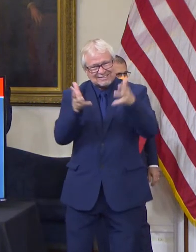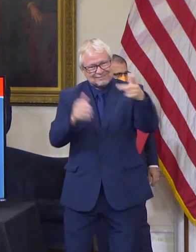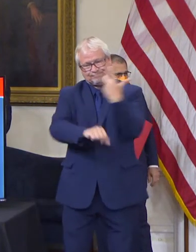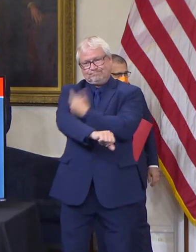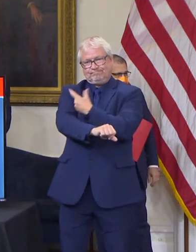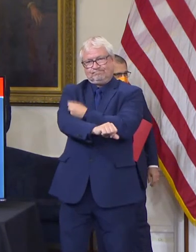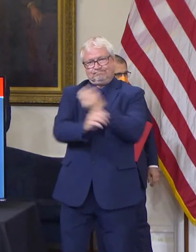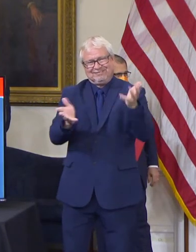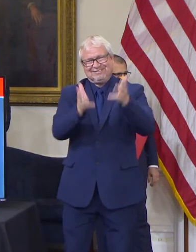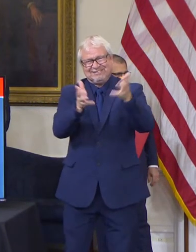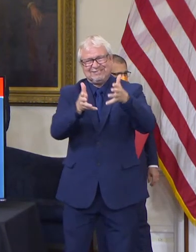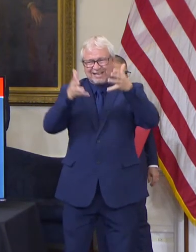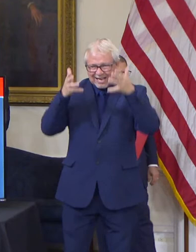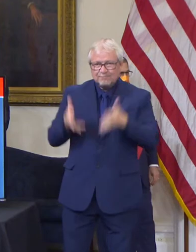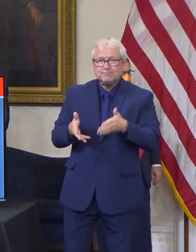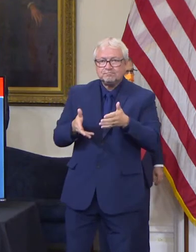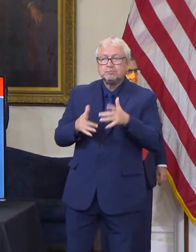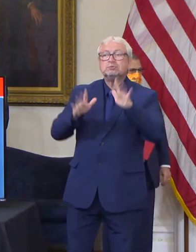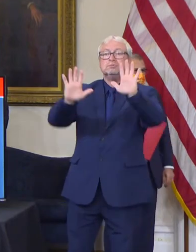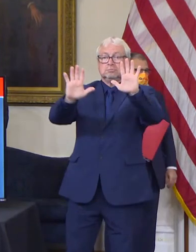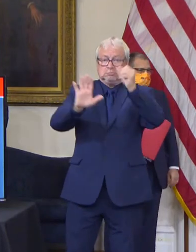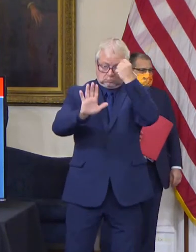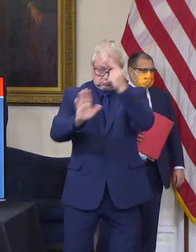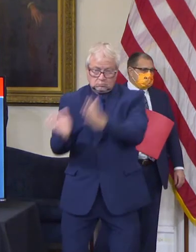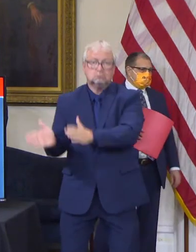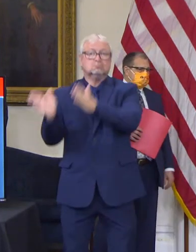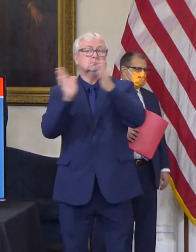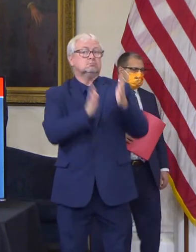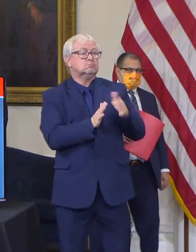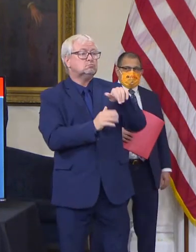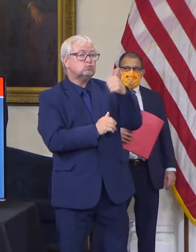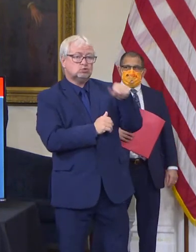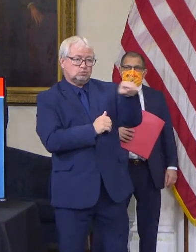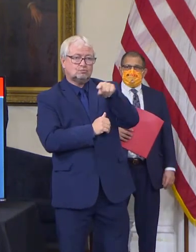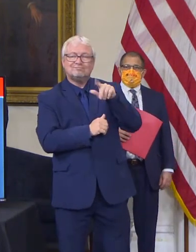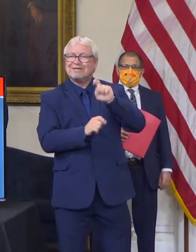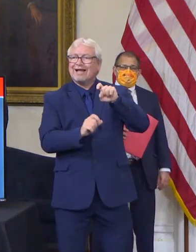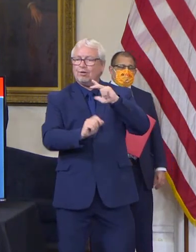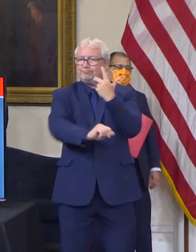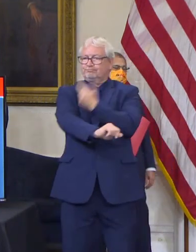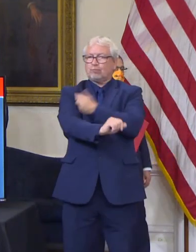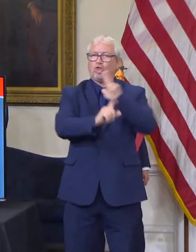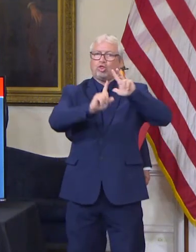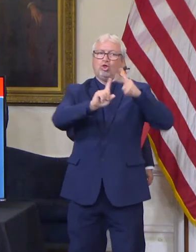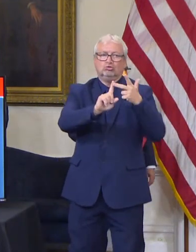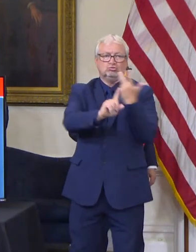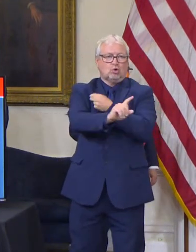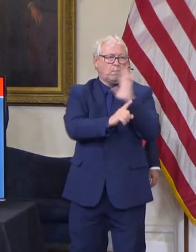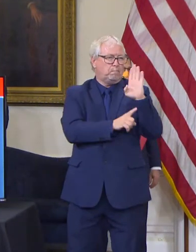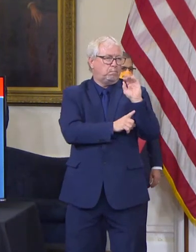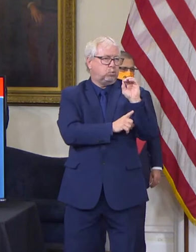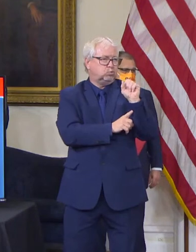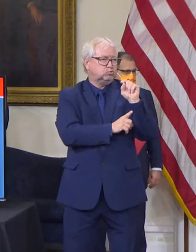booster shots for additional protection. 4 percent vaccinated, while also beginning the administration of There has been